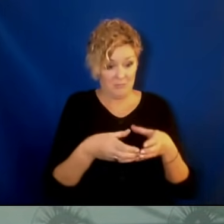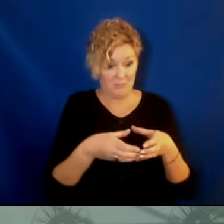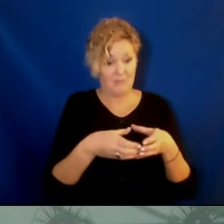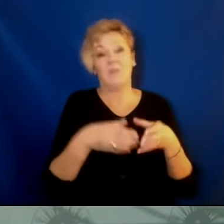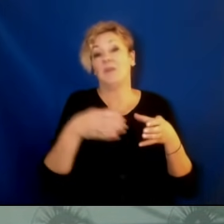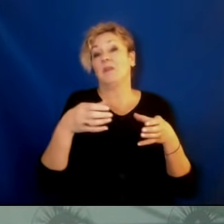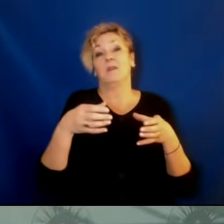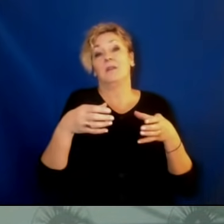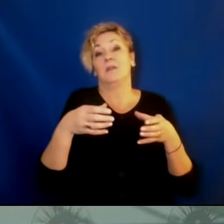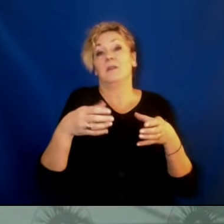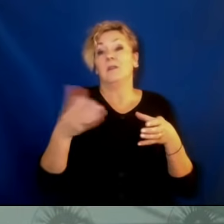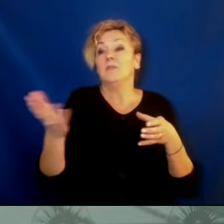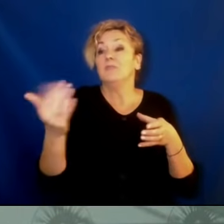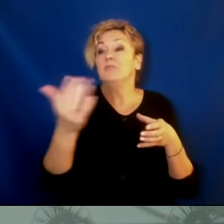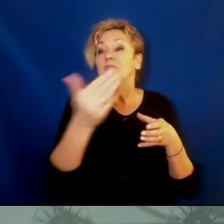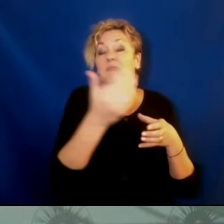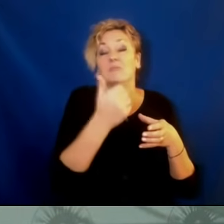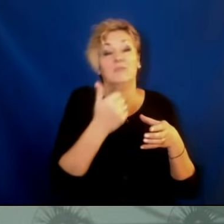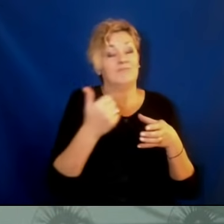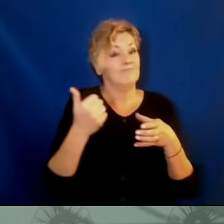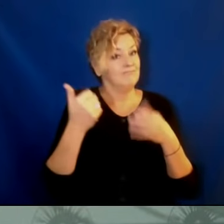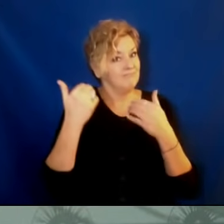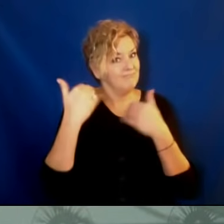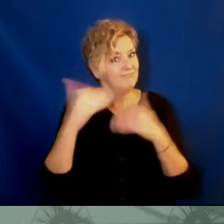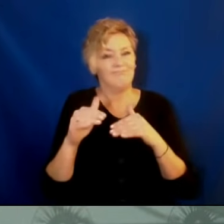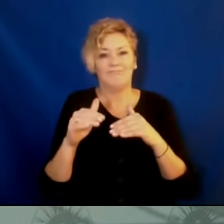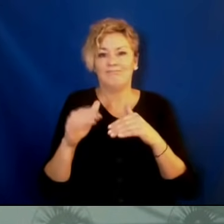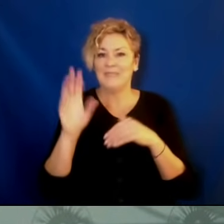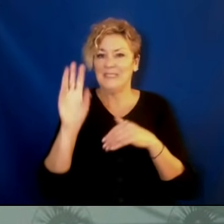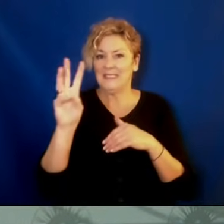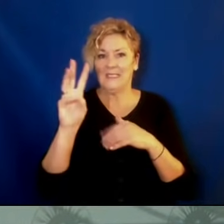people's homes. We also see an important role